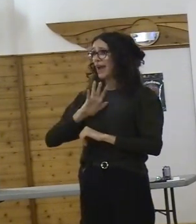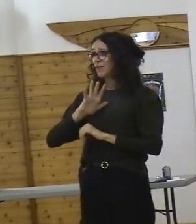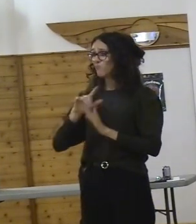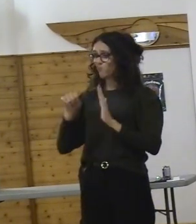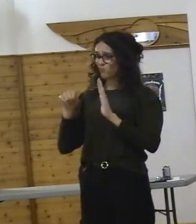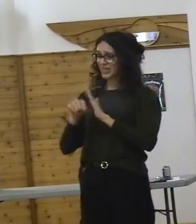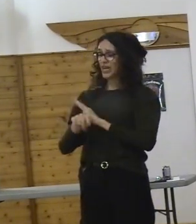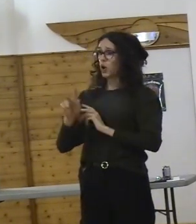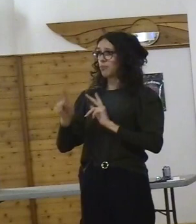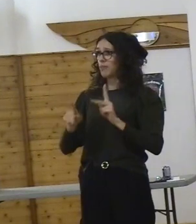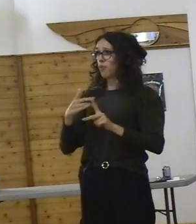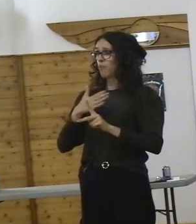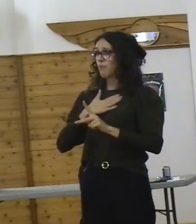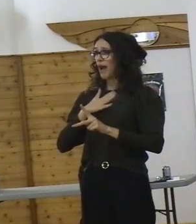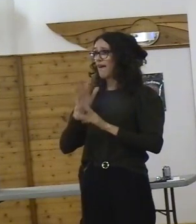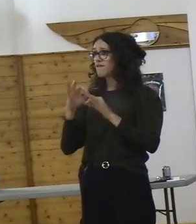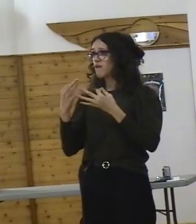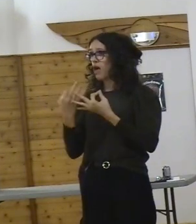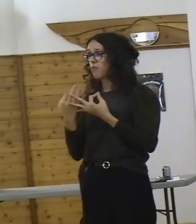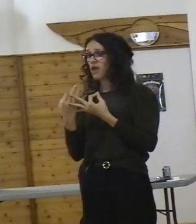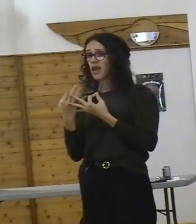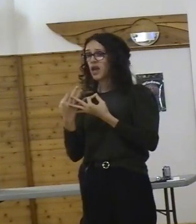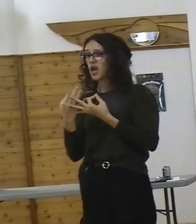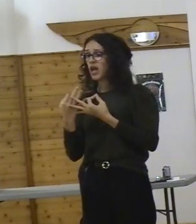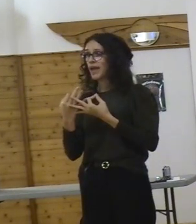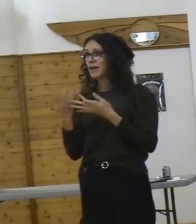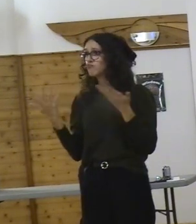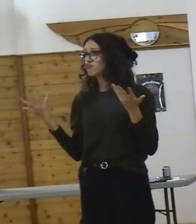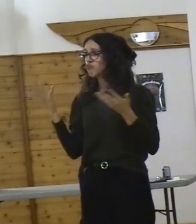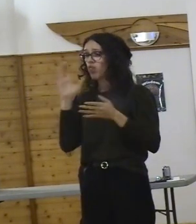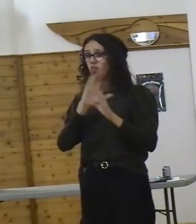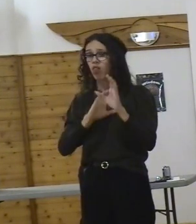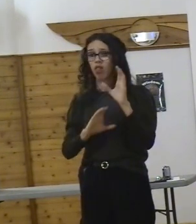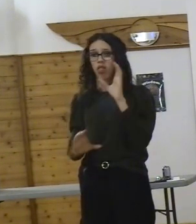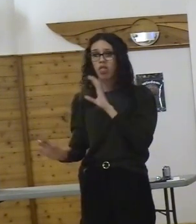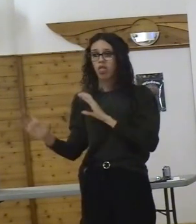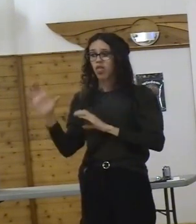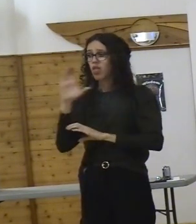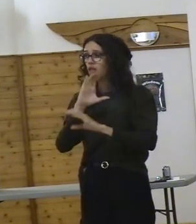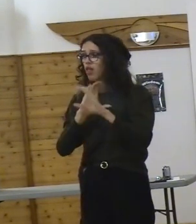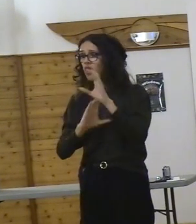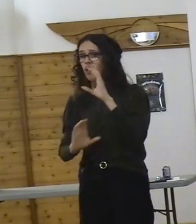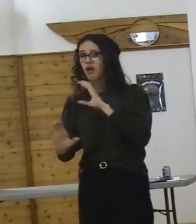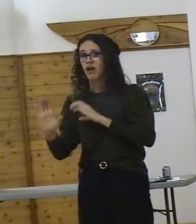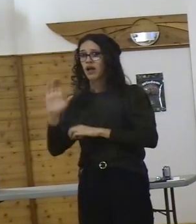So there's no justice.